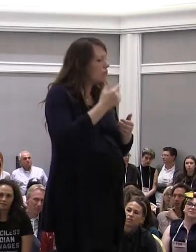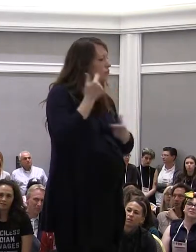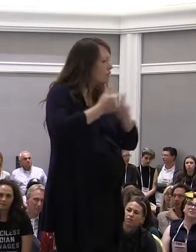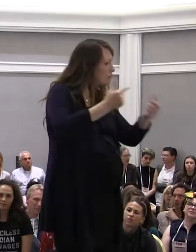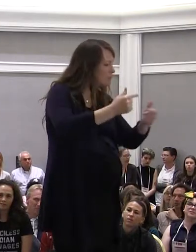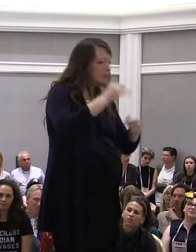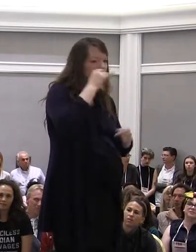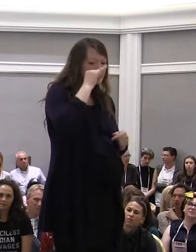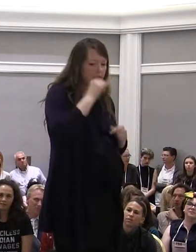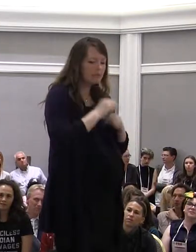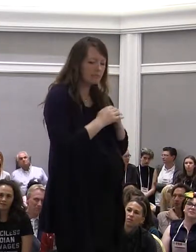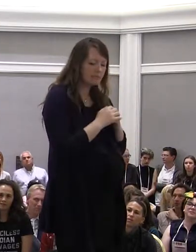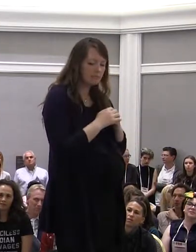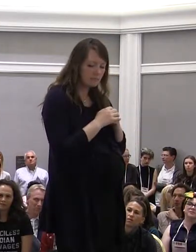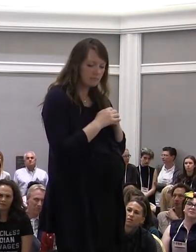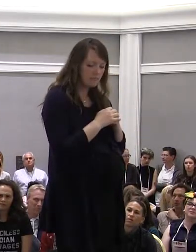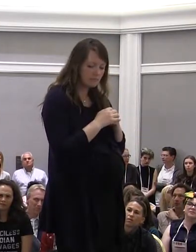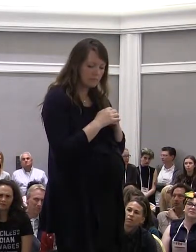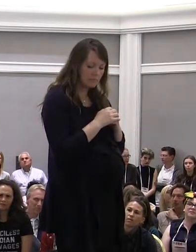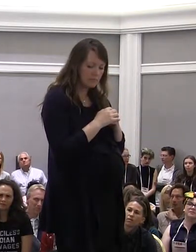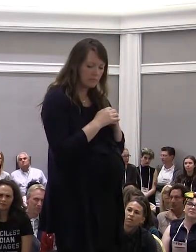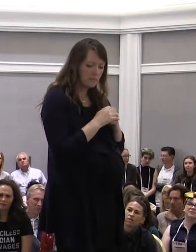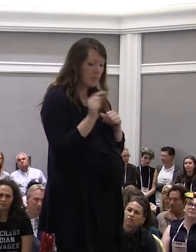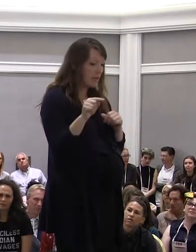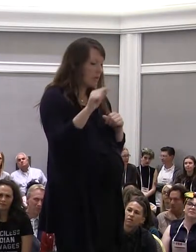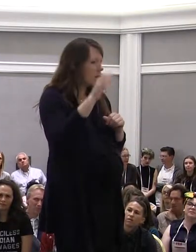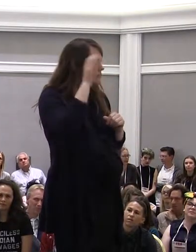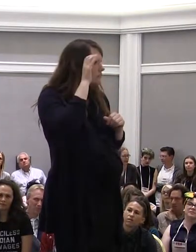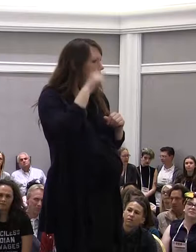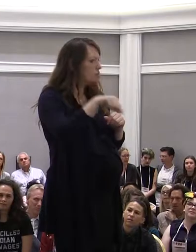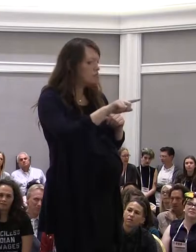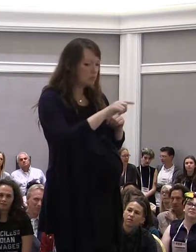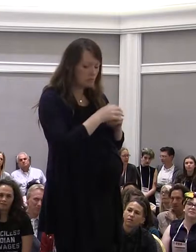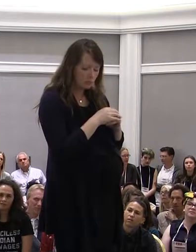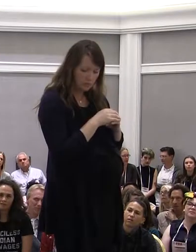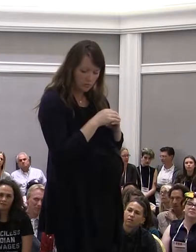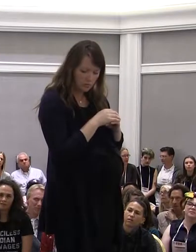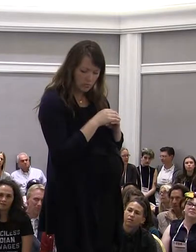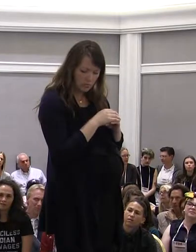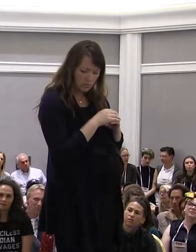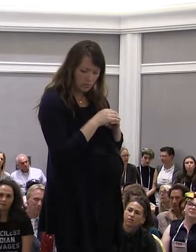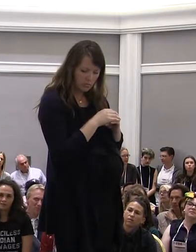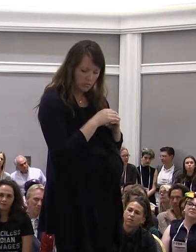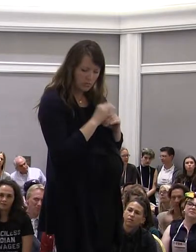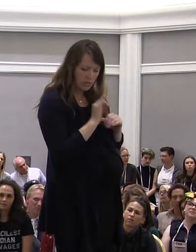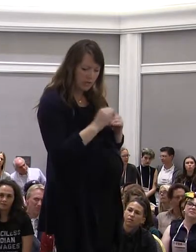That's what this hearing is going to do for the youth